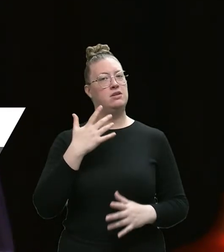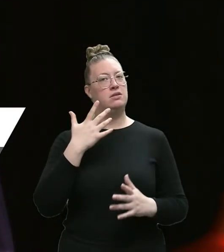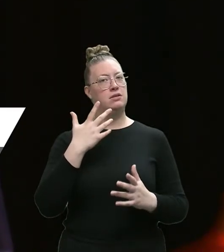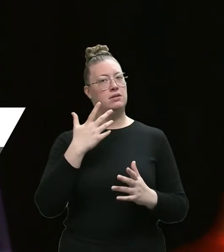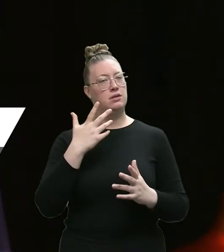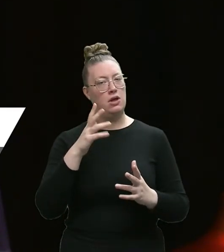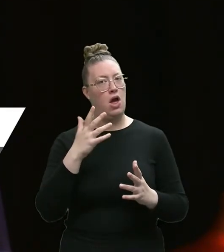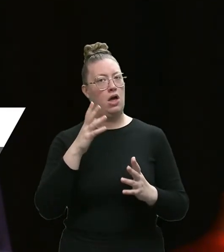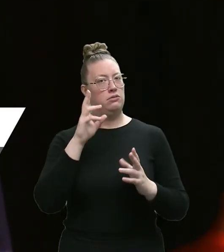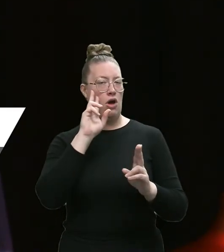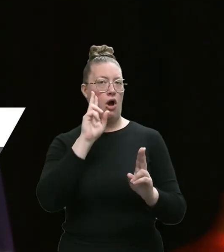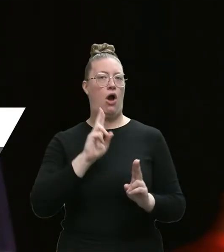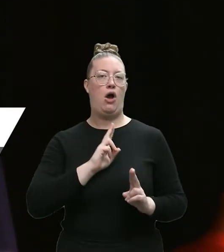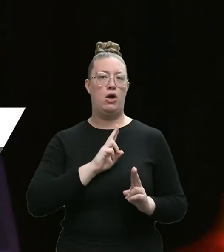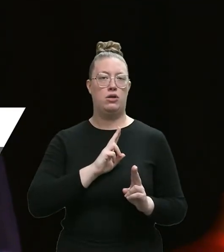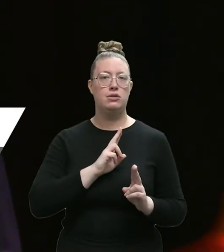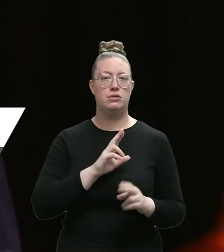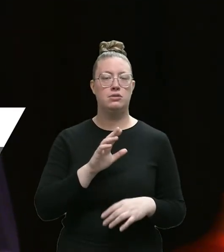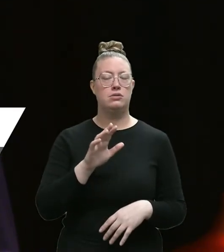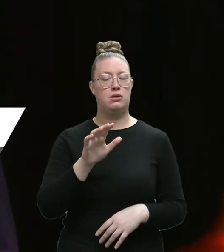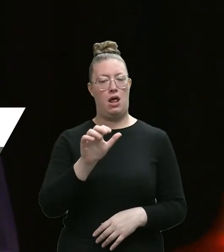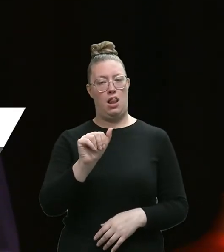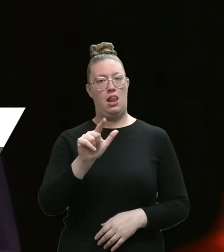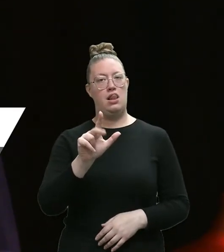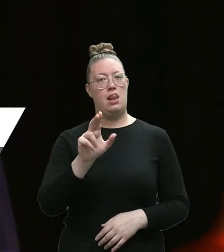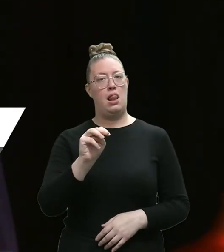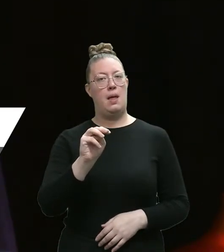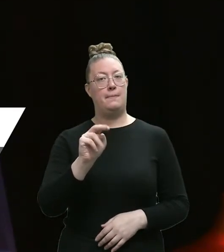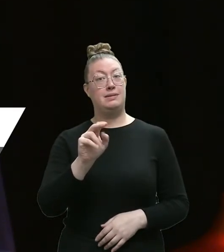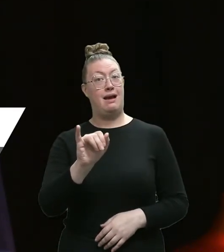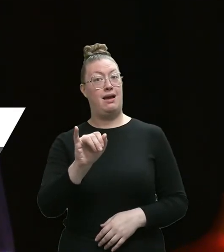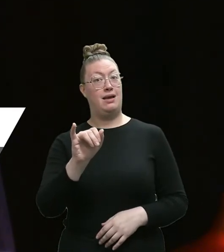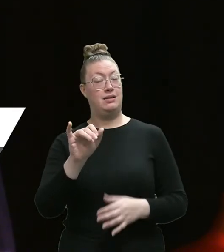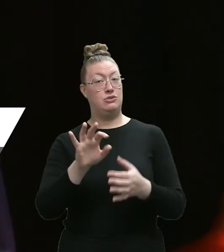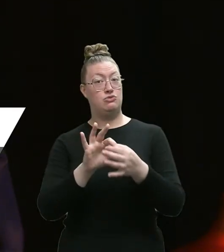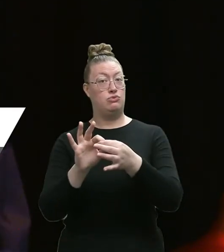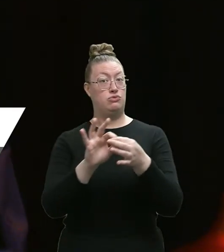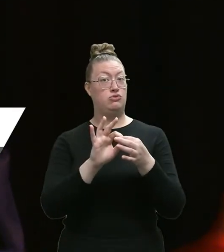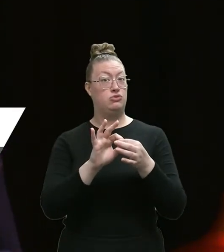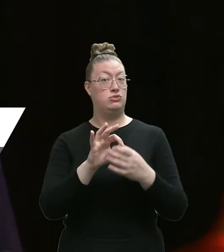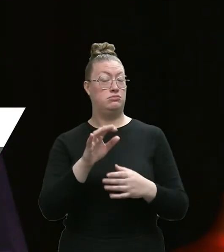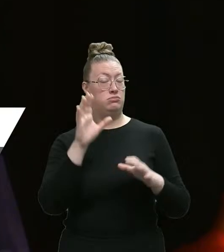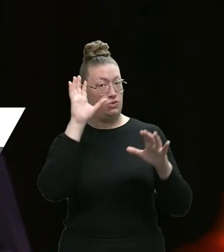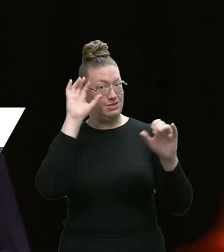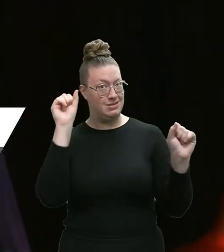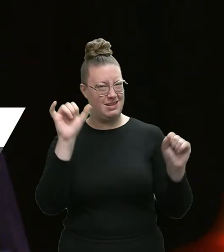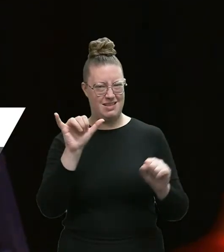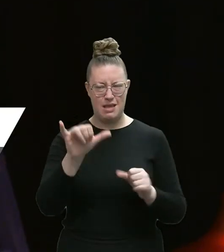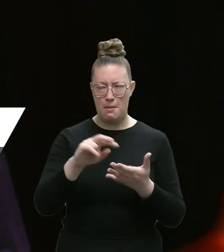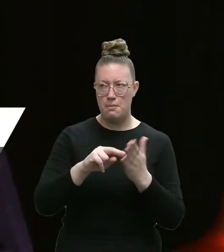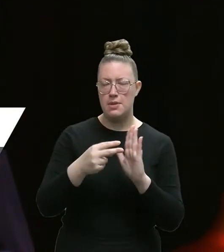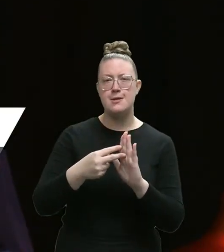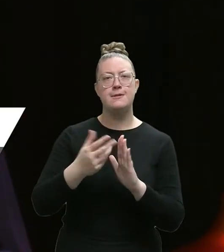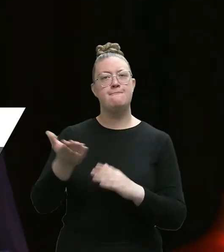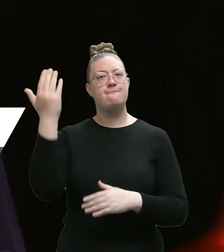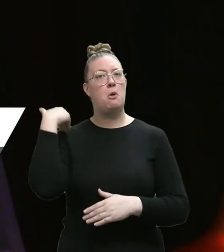and projects and activities that you have advanced for students ,